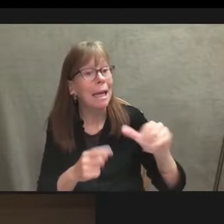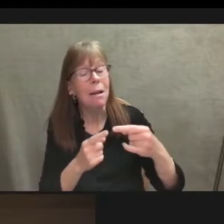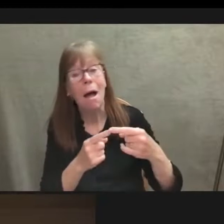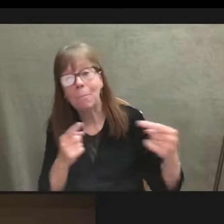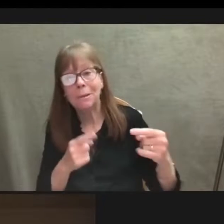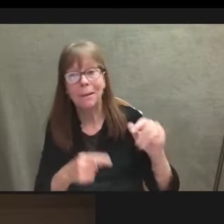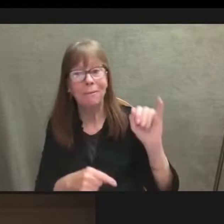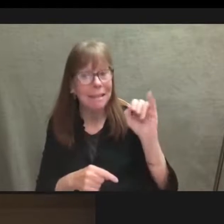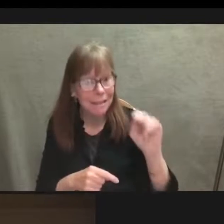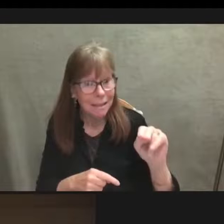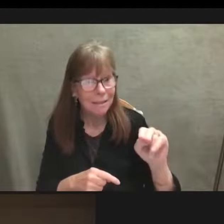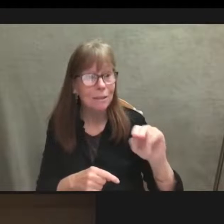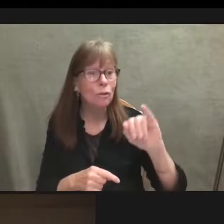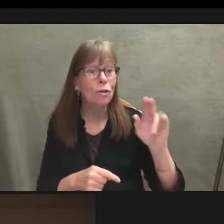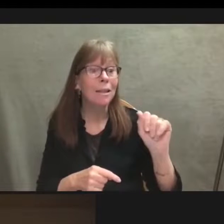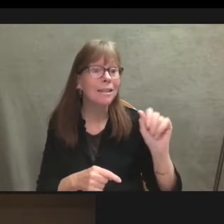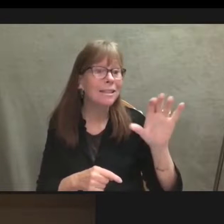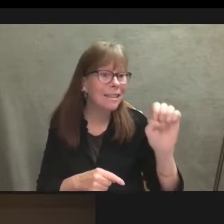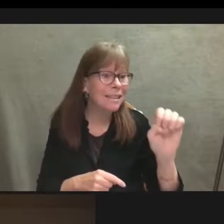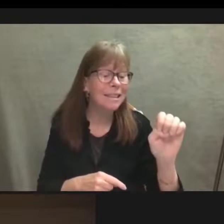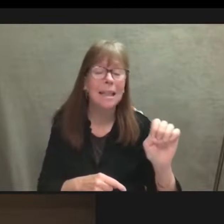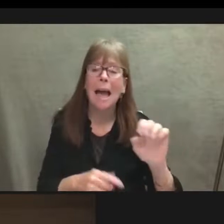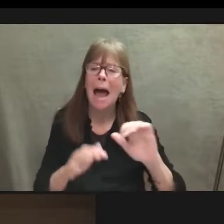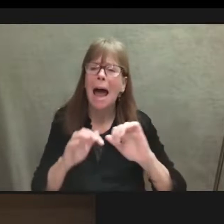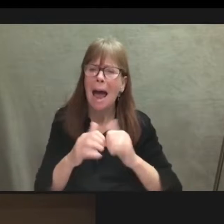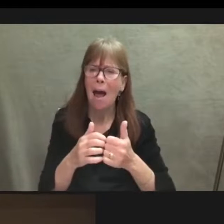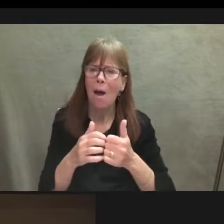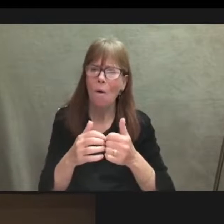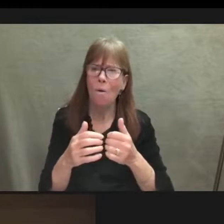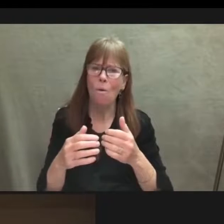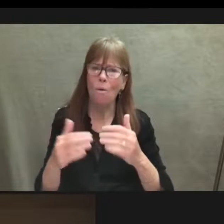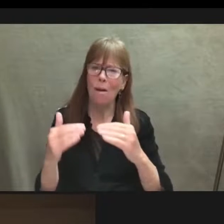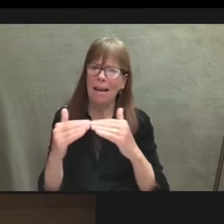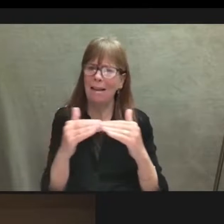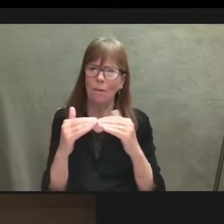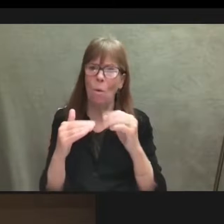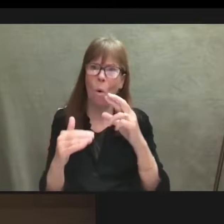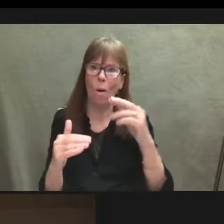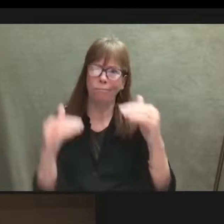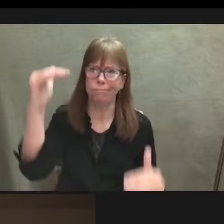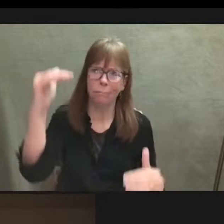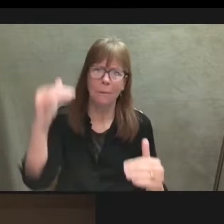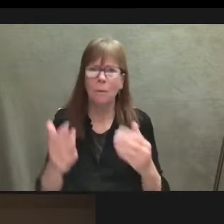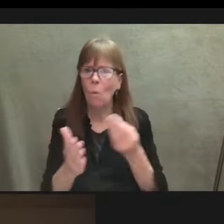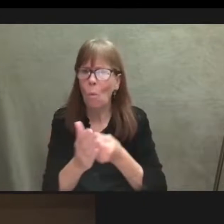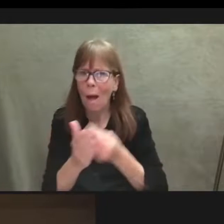the distribution of wealth, or opportunities and privileges in a society. But disability